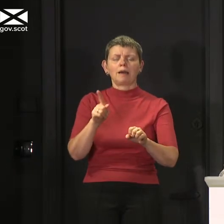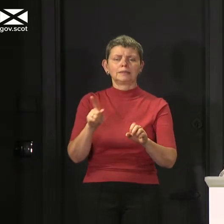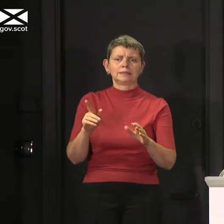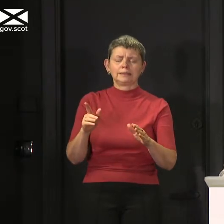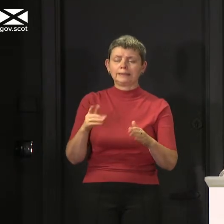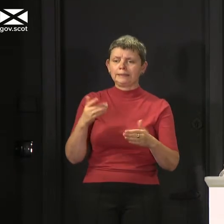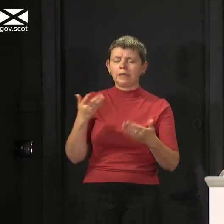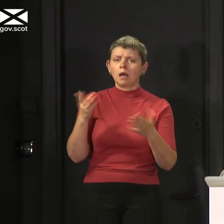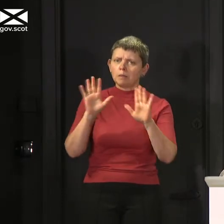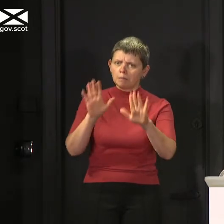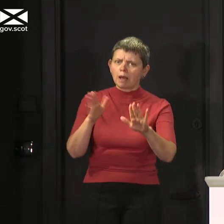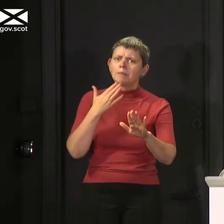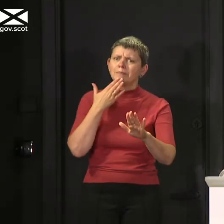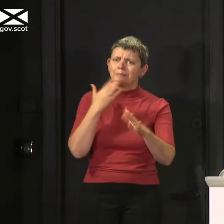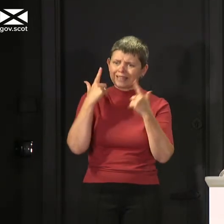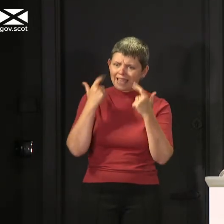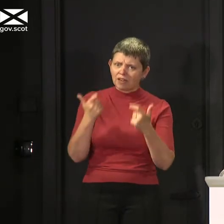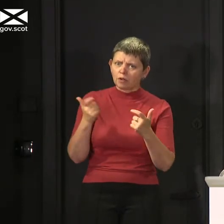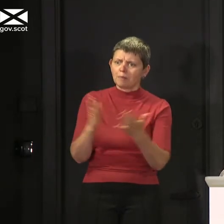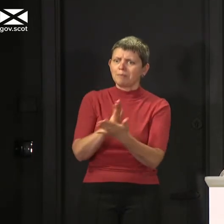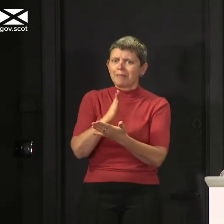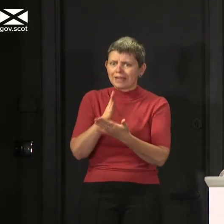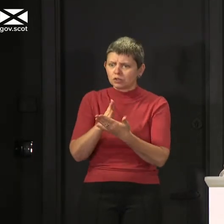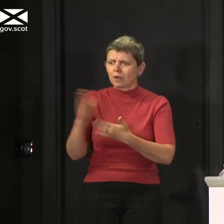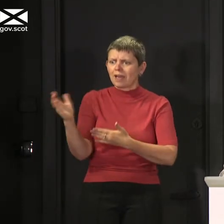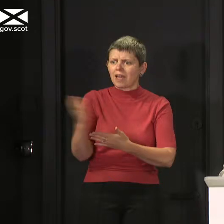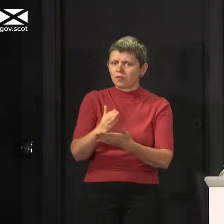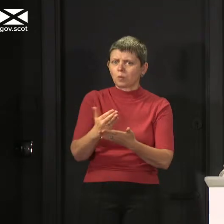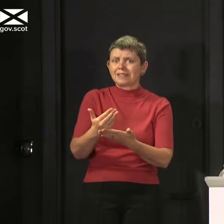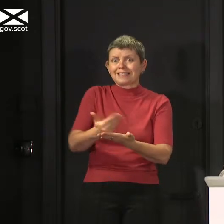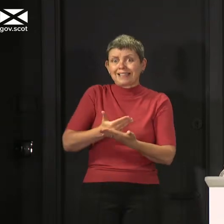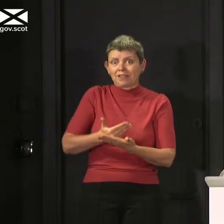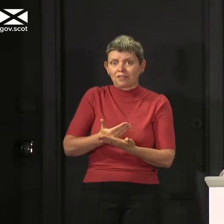so take care to make sure you are protecting your customers because a key part of this